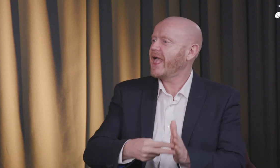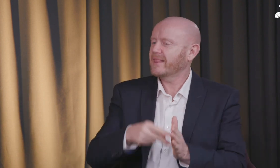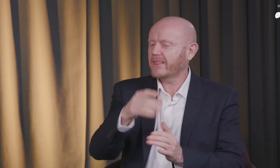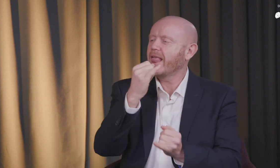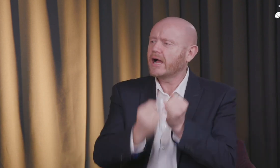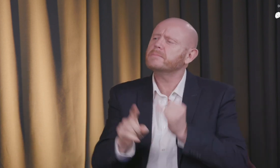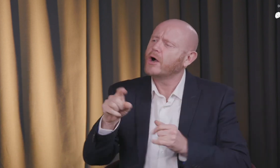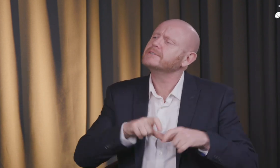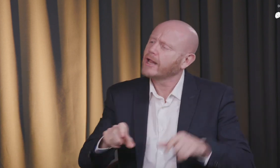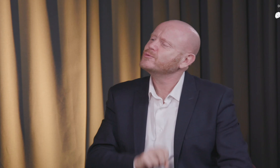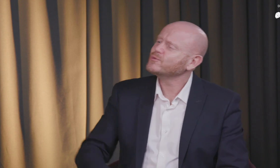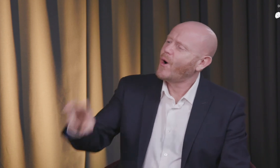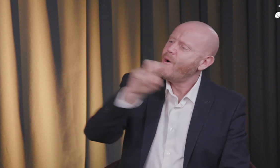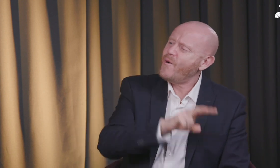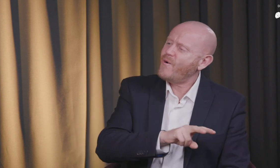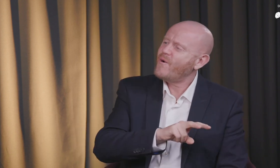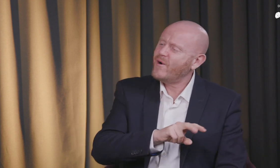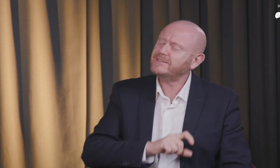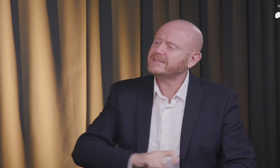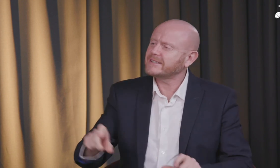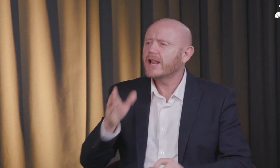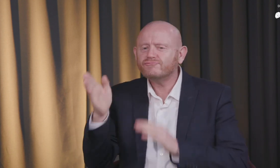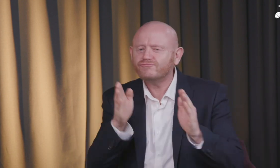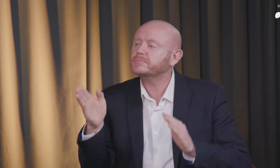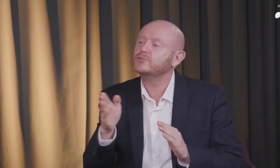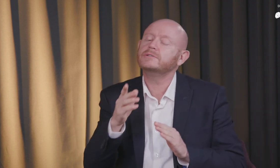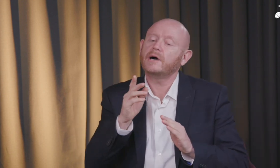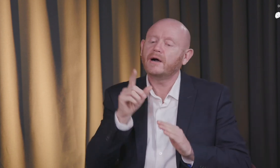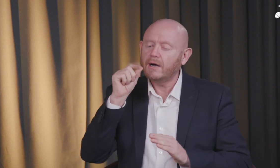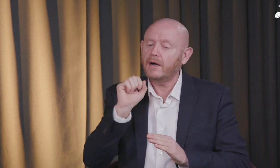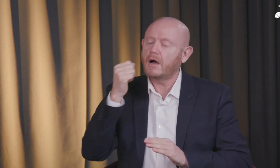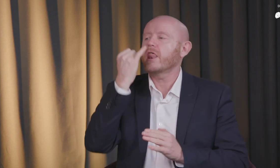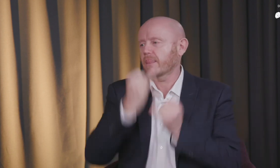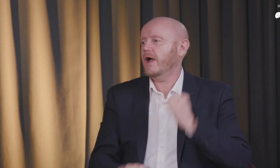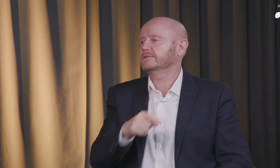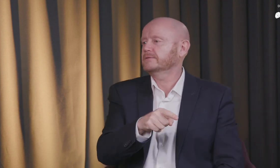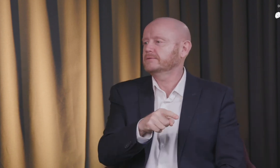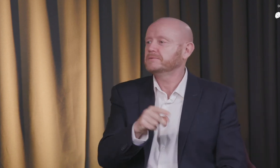The plan is that it will be my last one, but I will still be going on tour. It will be my last one at Clin d’Oeil.